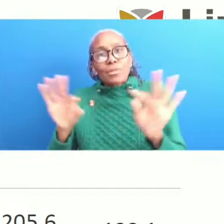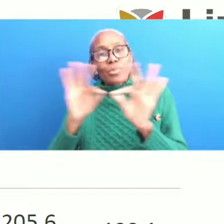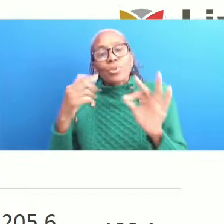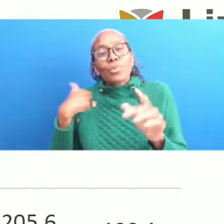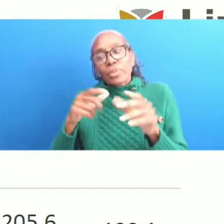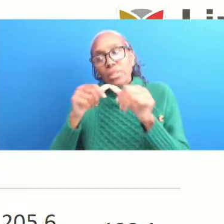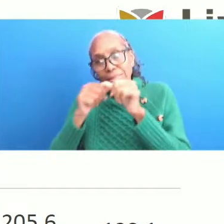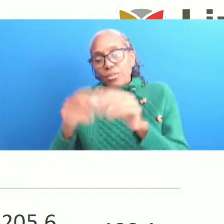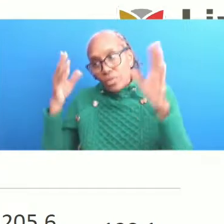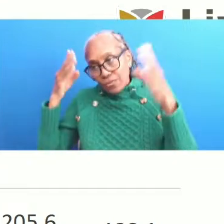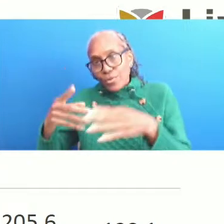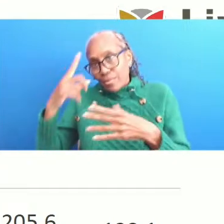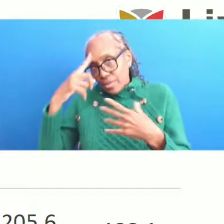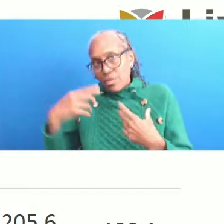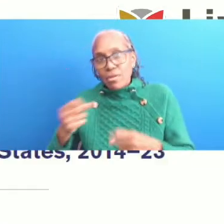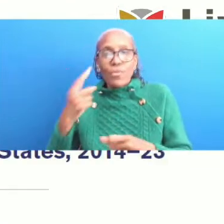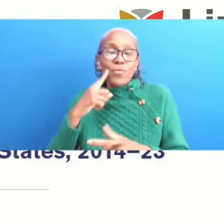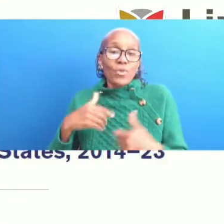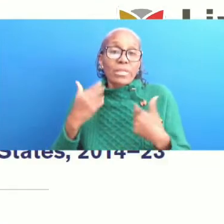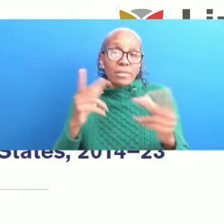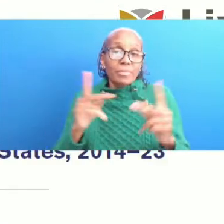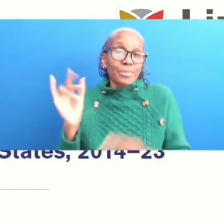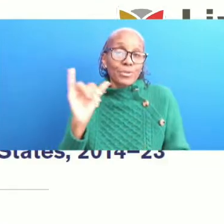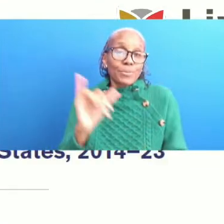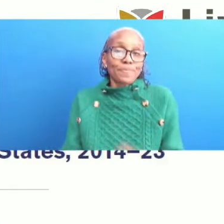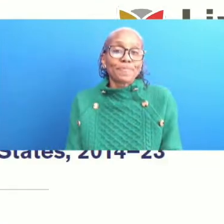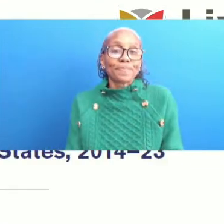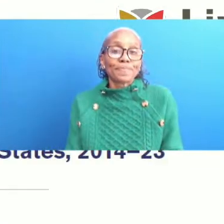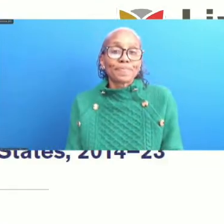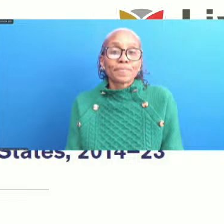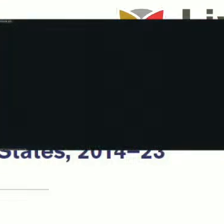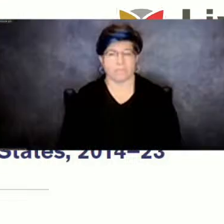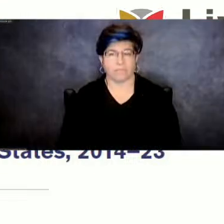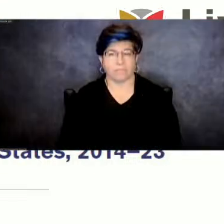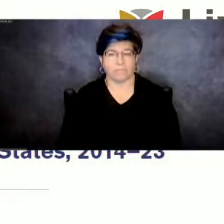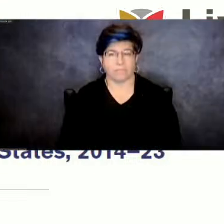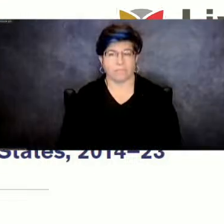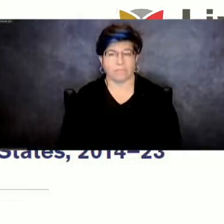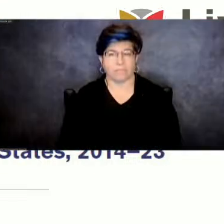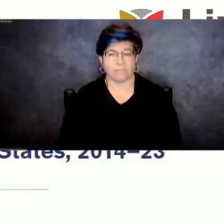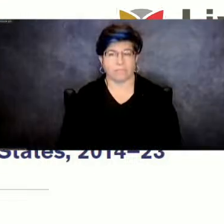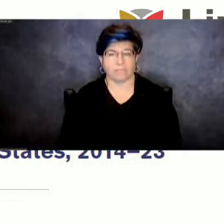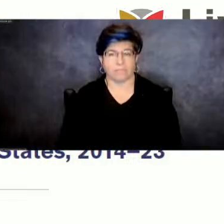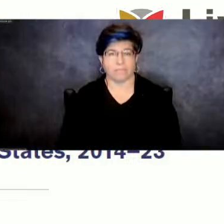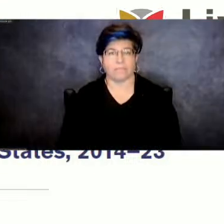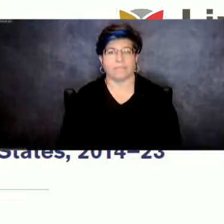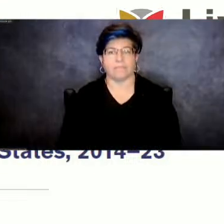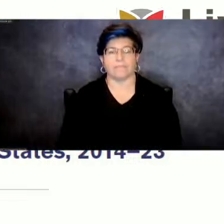EMPHASIZING THE IMPORTANCE THAT WE CONTINUE TO FOCUS ON MENTAL